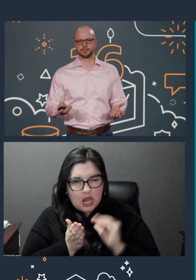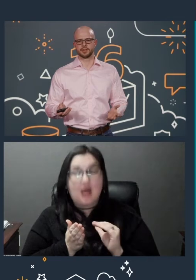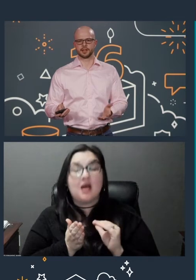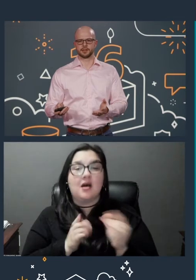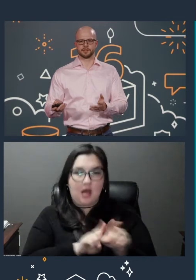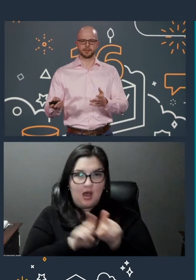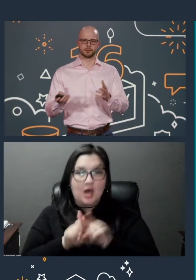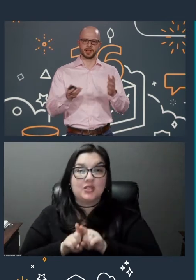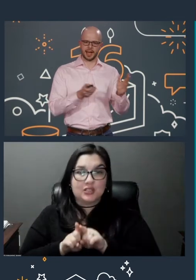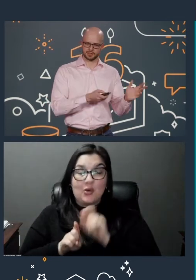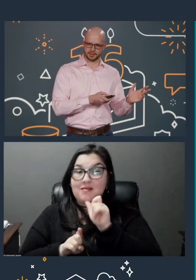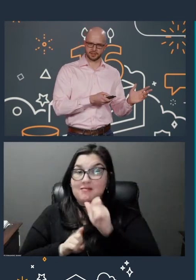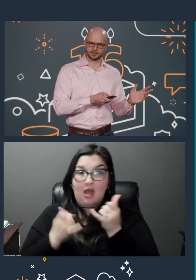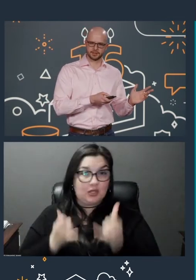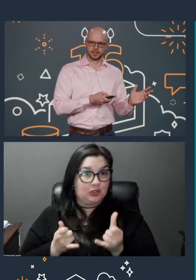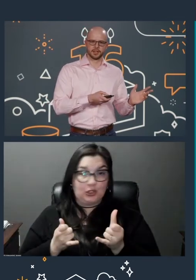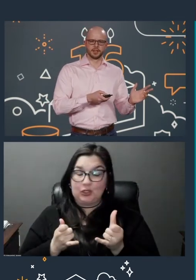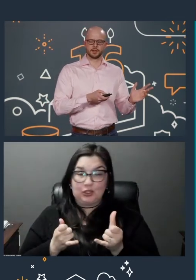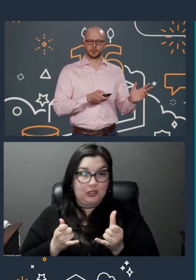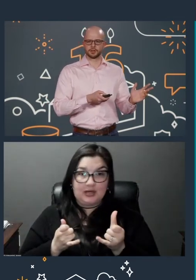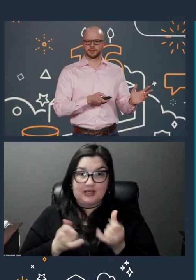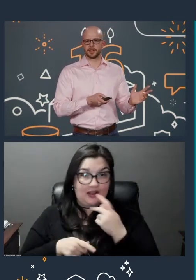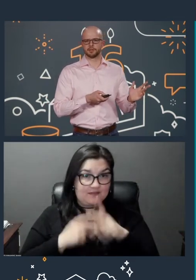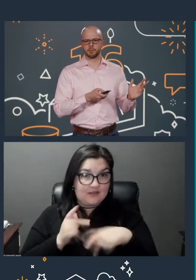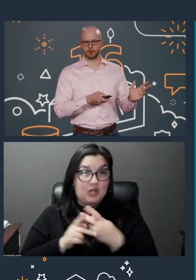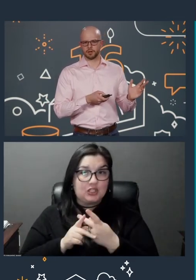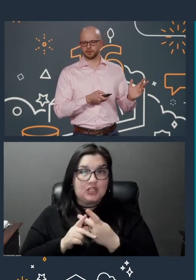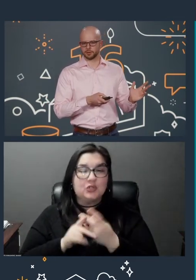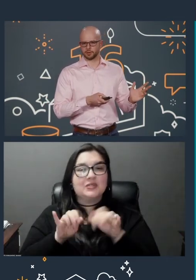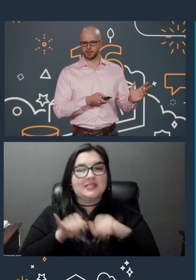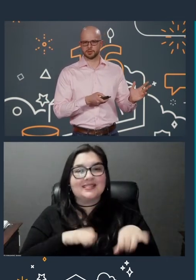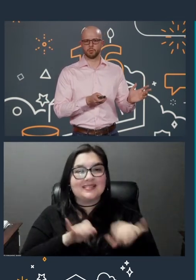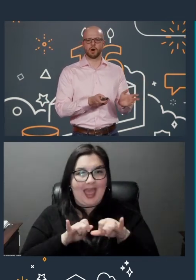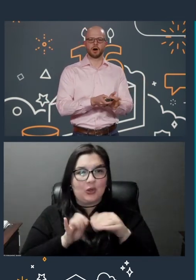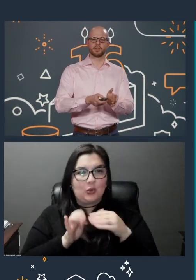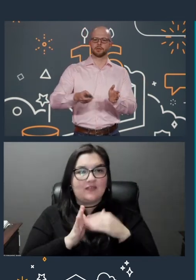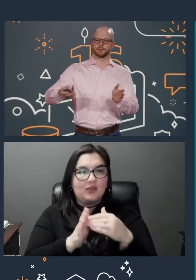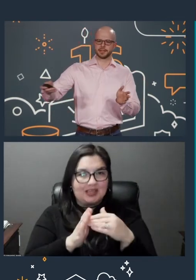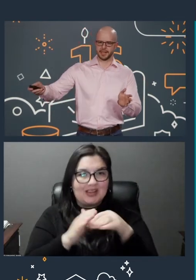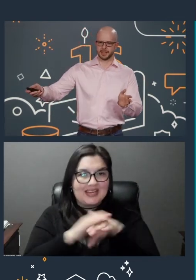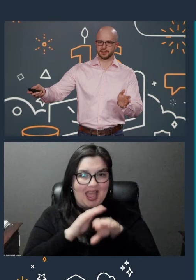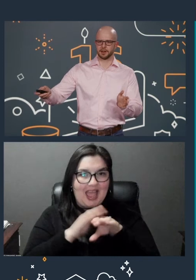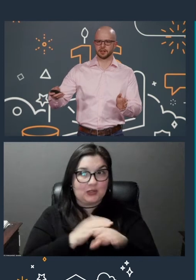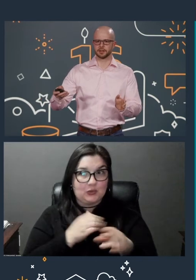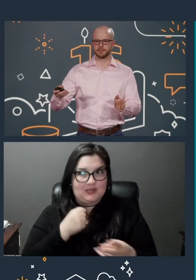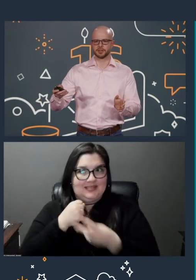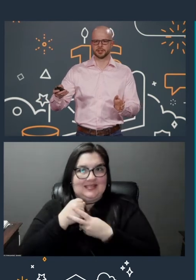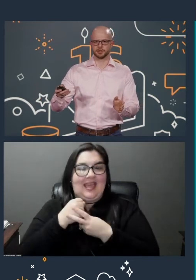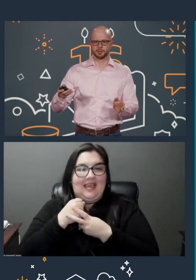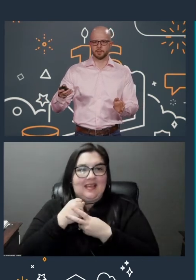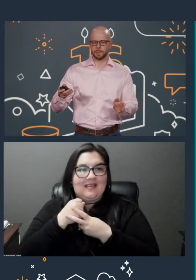to standard and frequent access in order to save more on their storage while they were maintaining the non-current versions.